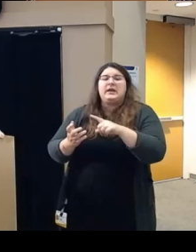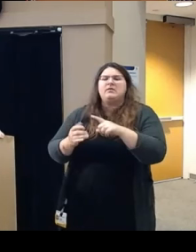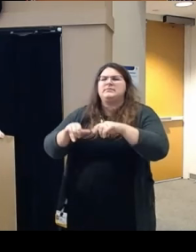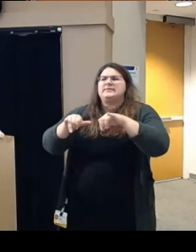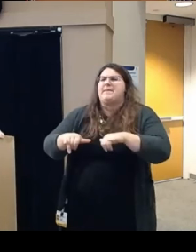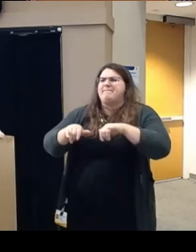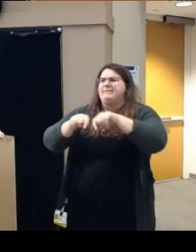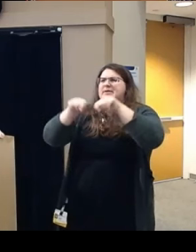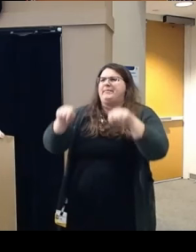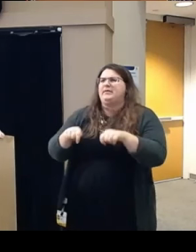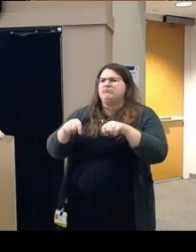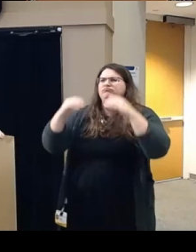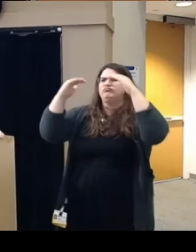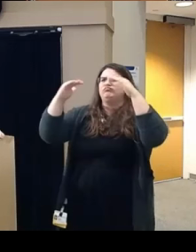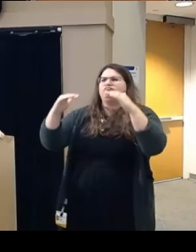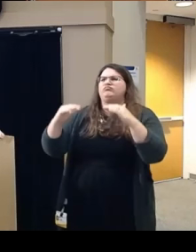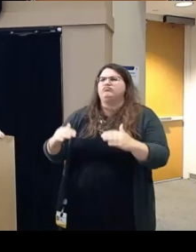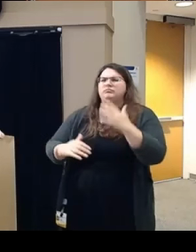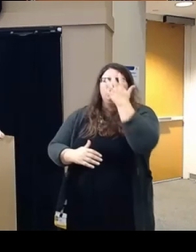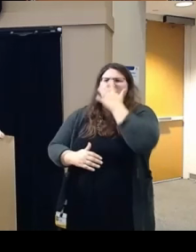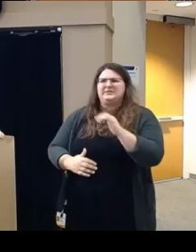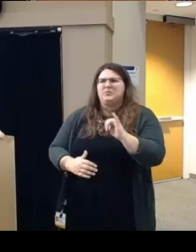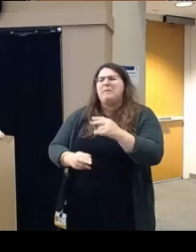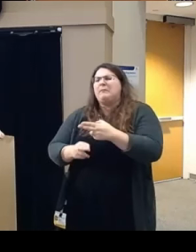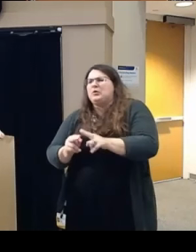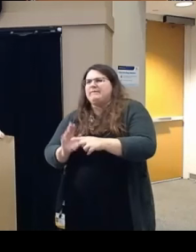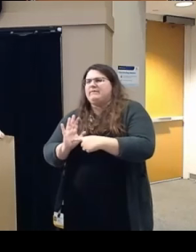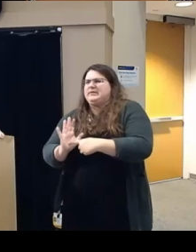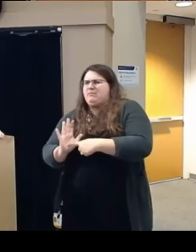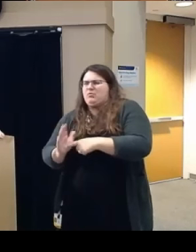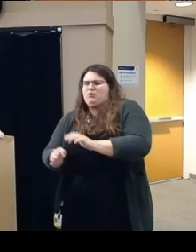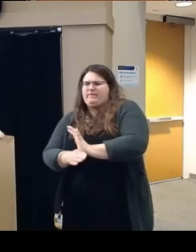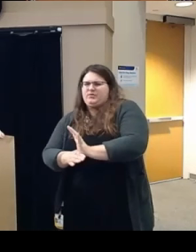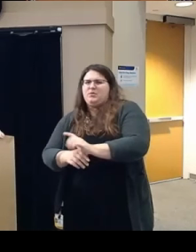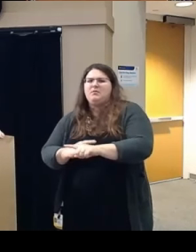notes so hopefully it'll look very similar I have a a brief demo video in the next slide there will